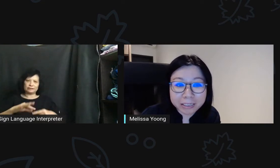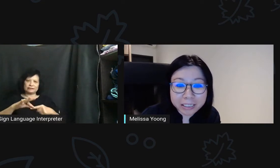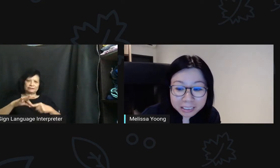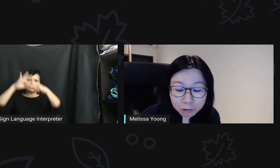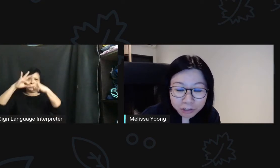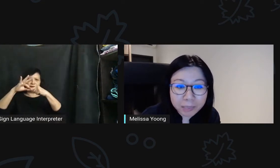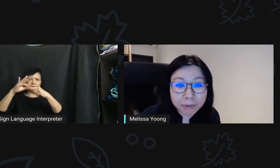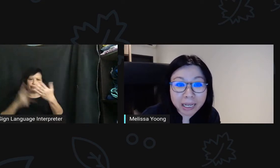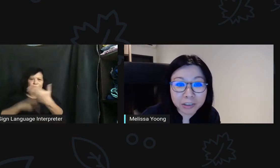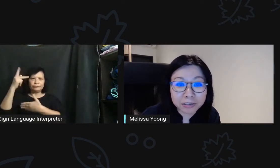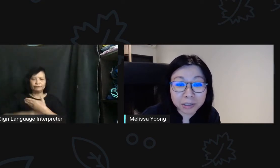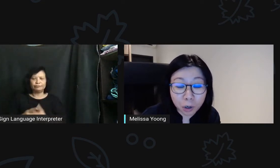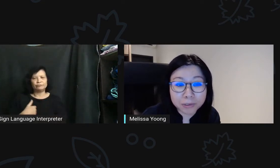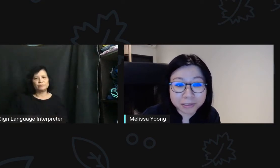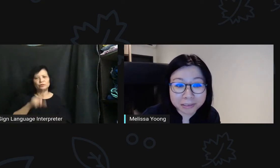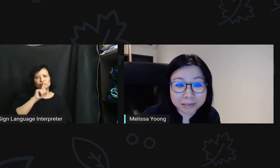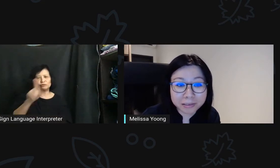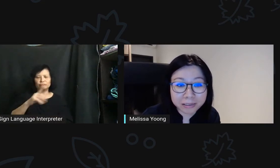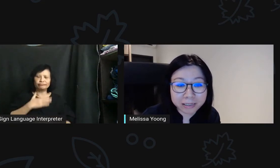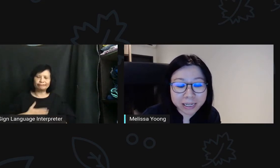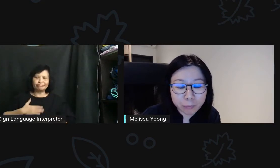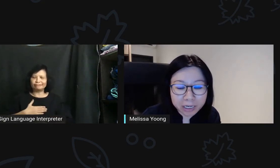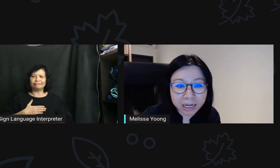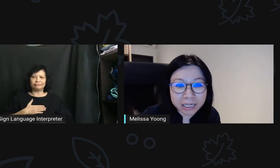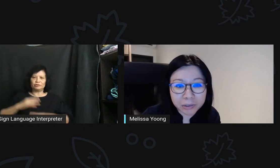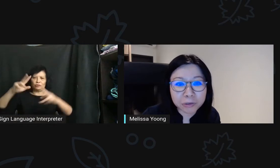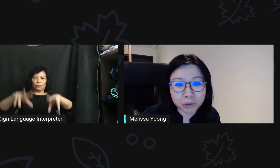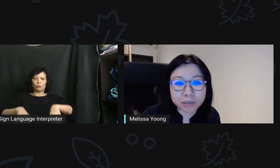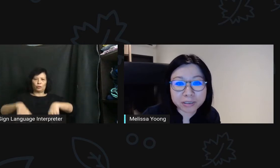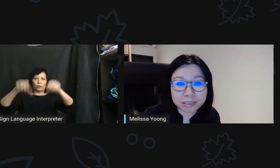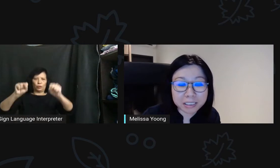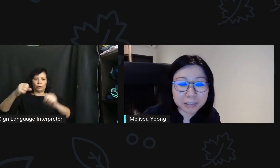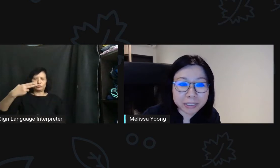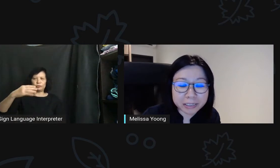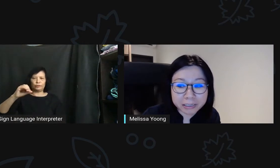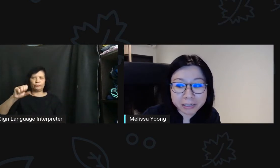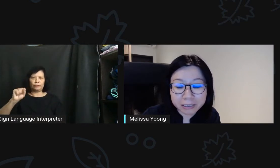It is our great pleasure to host this and we’re really glad that you’re able to be with us this evening.